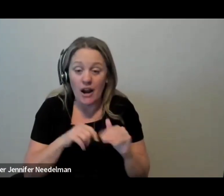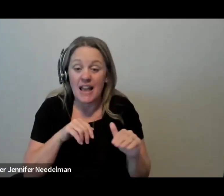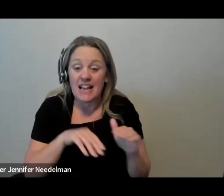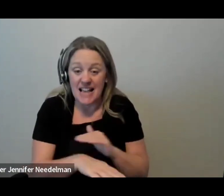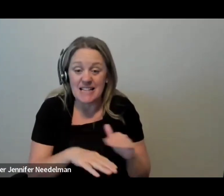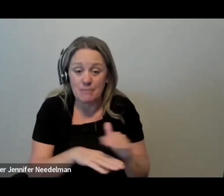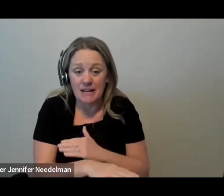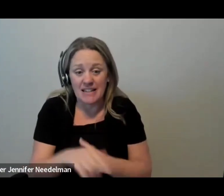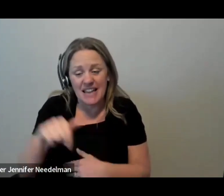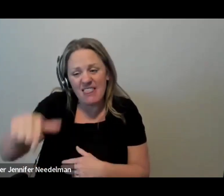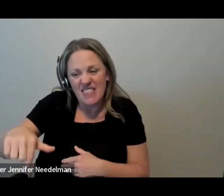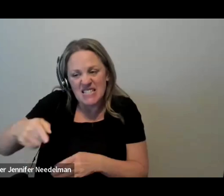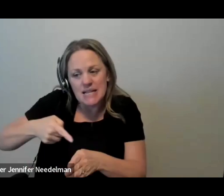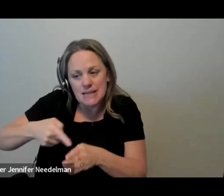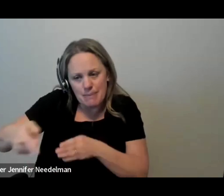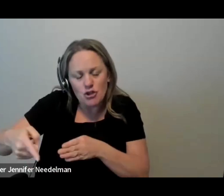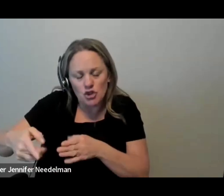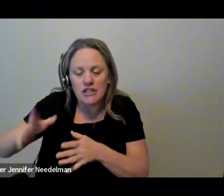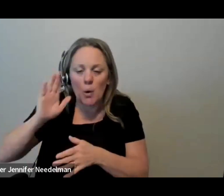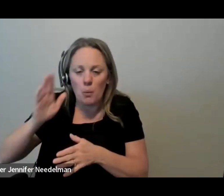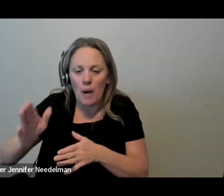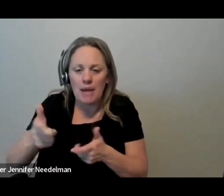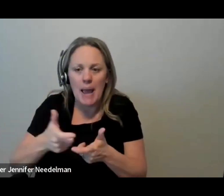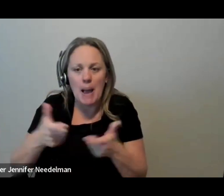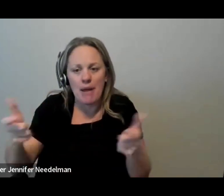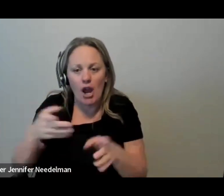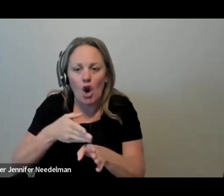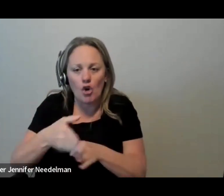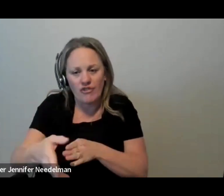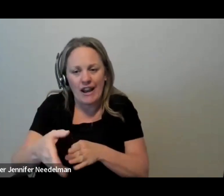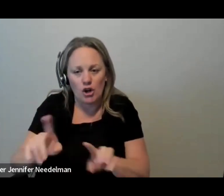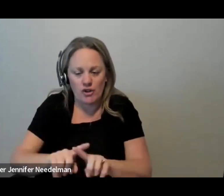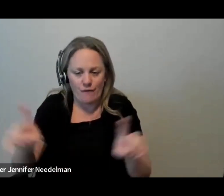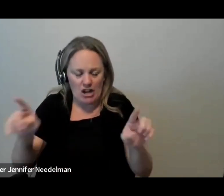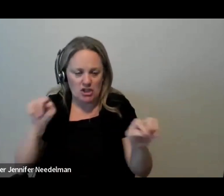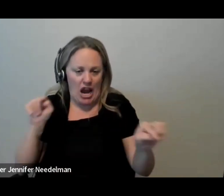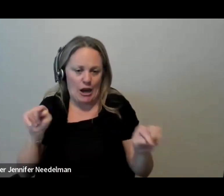I think a big career differentiator. I know for sure if you come apply at Salesforce